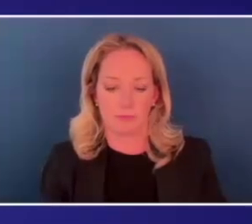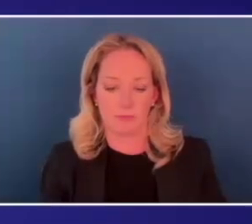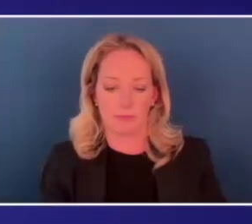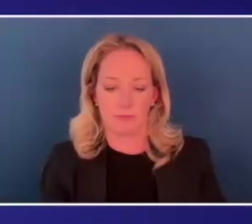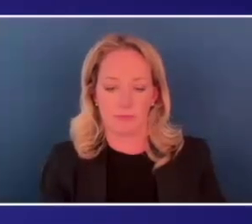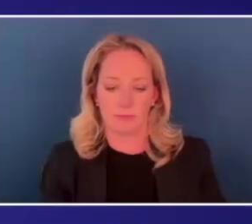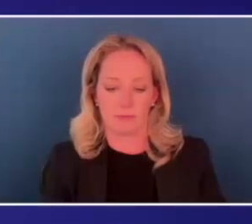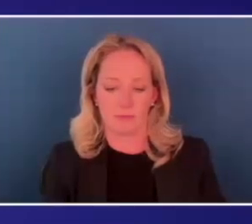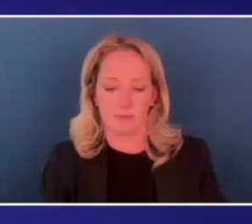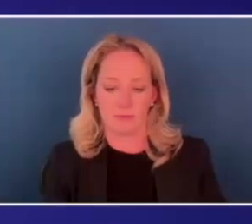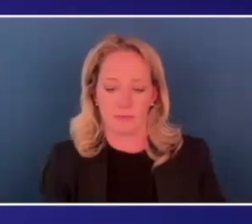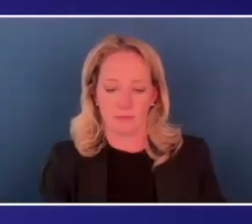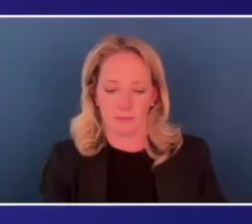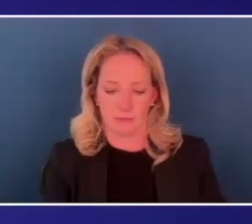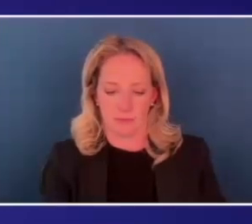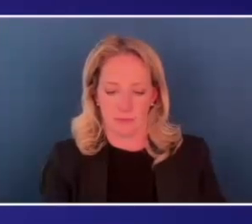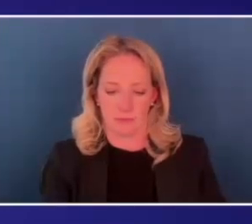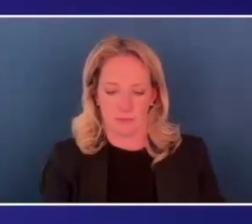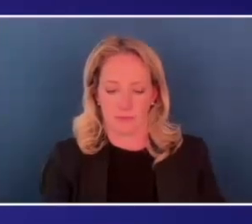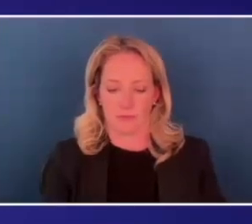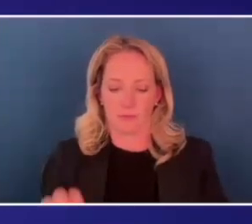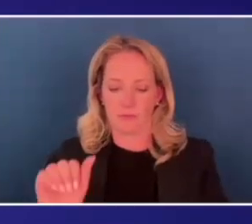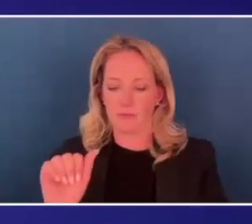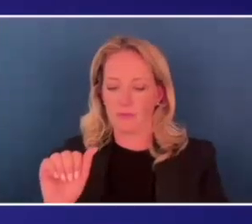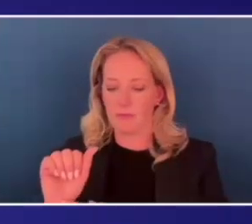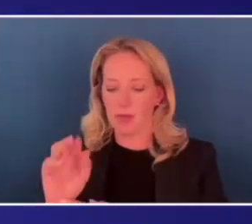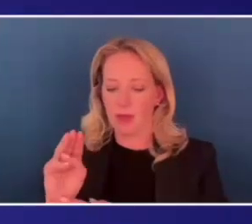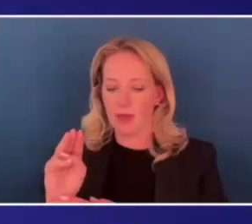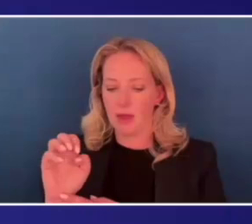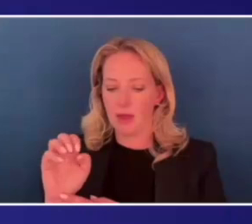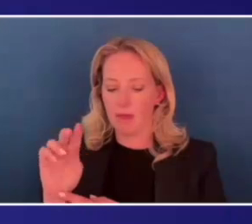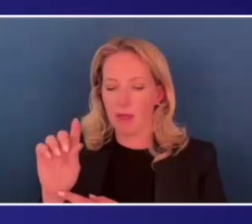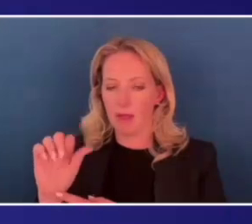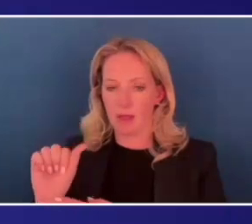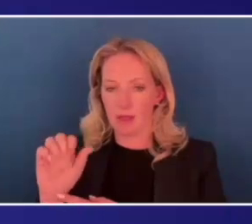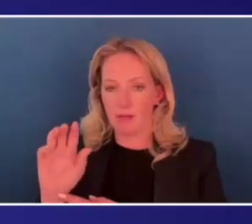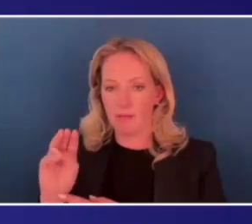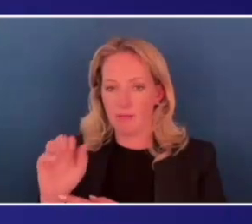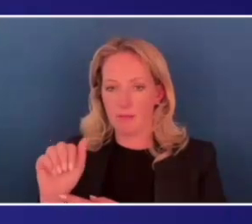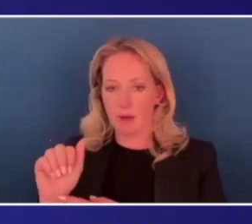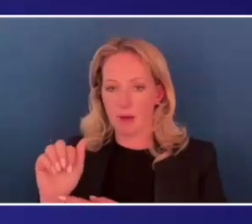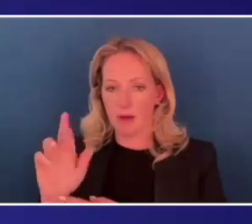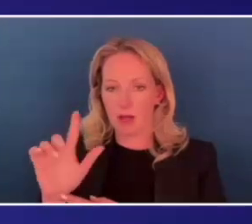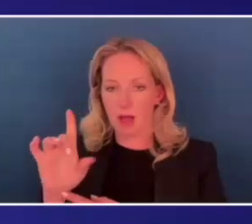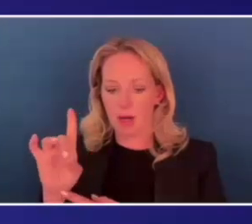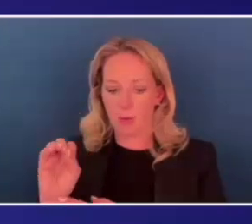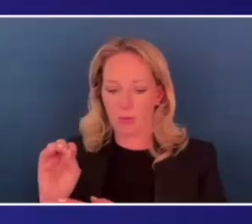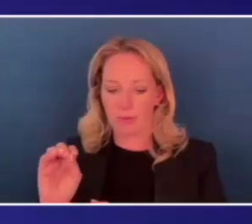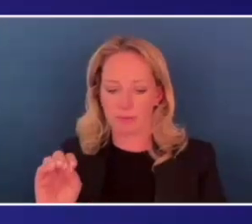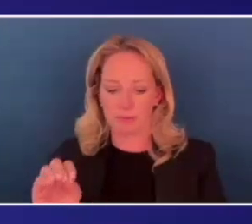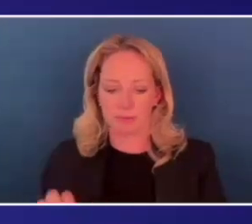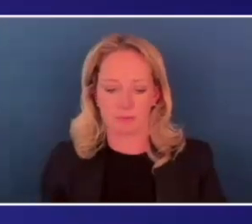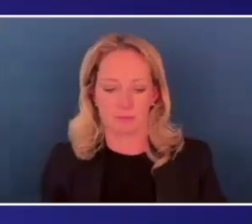Amelia Marcado.